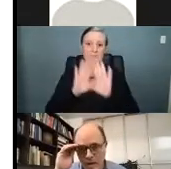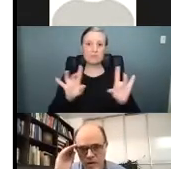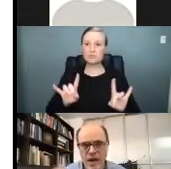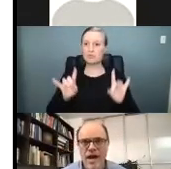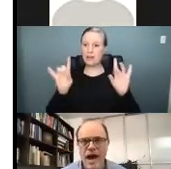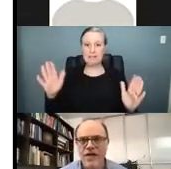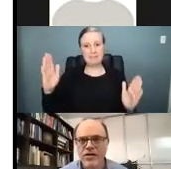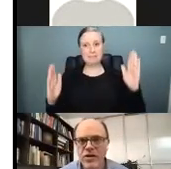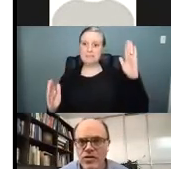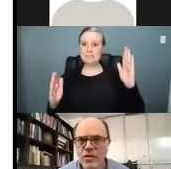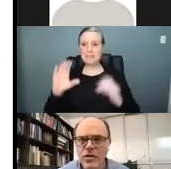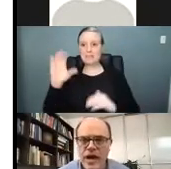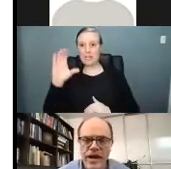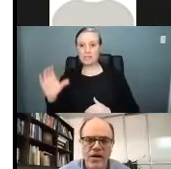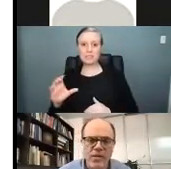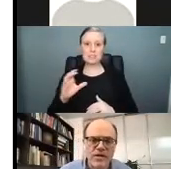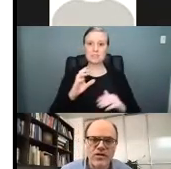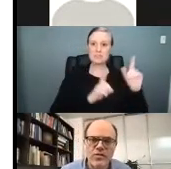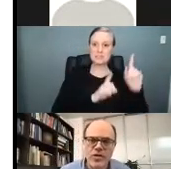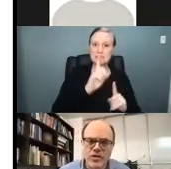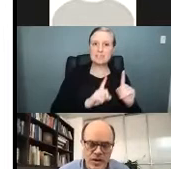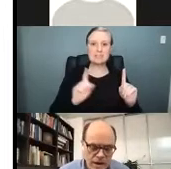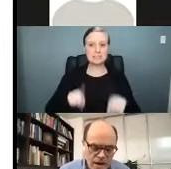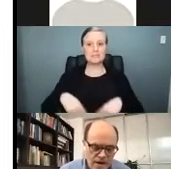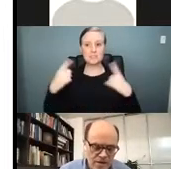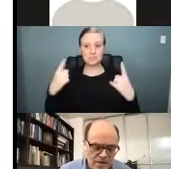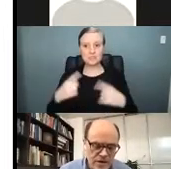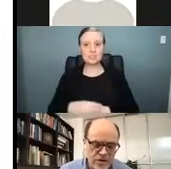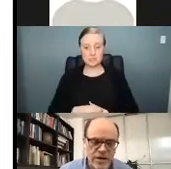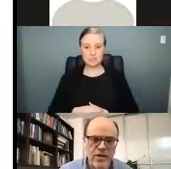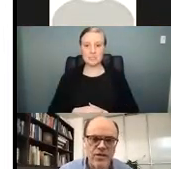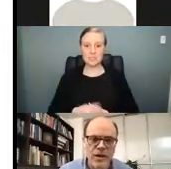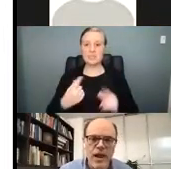look at the social and economic distribution of digital inclusion.